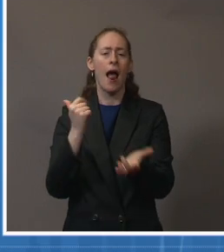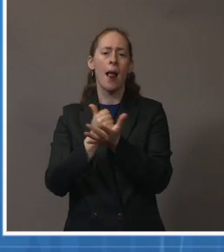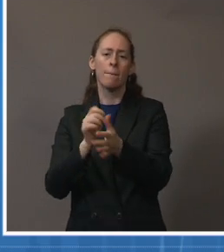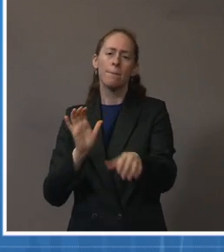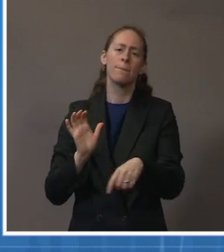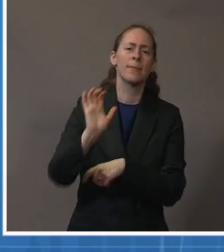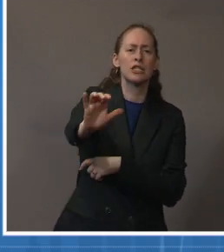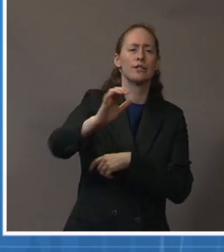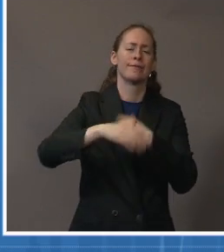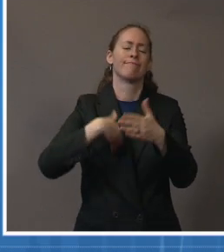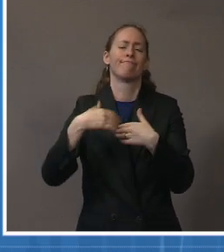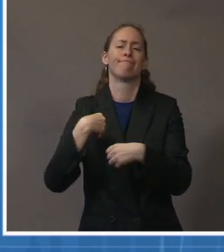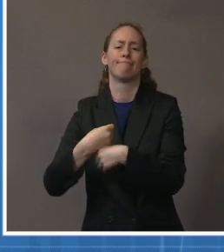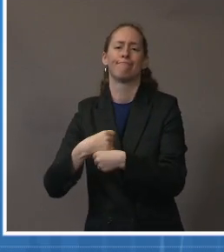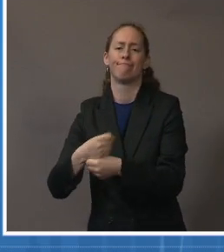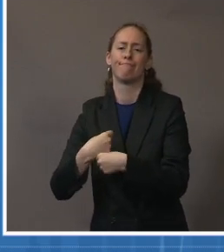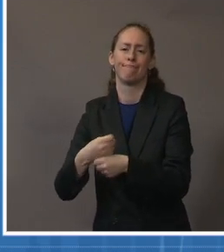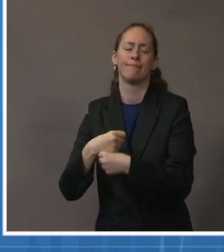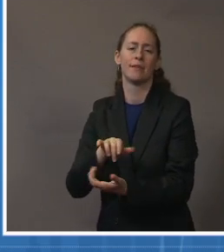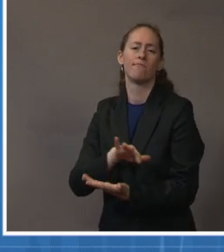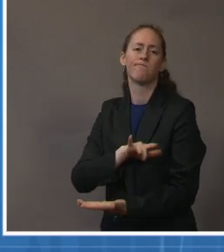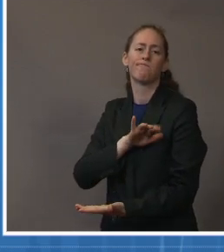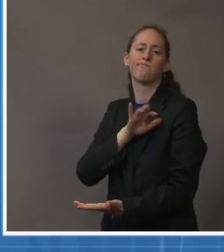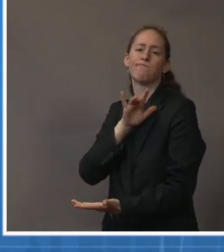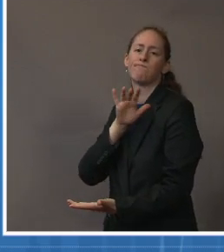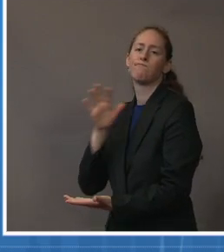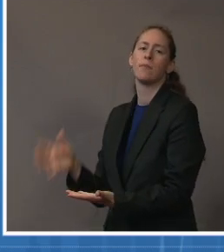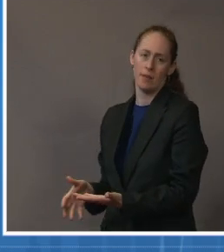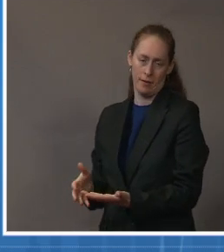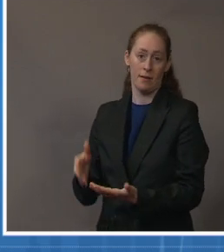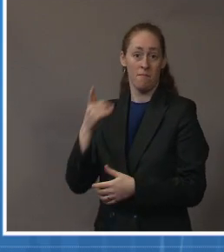Because of those actions and the success of U.S. vaccine manufacturers,